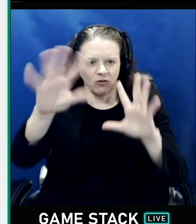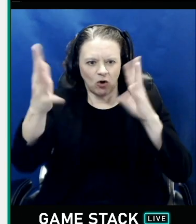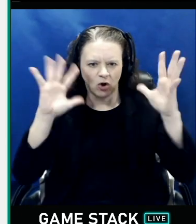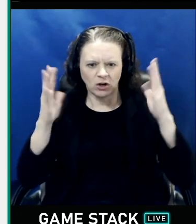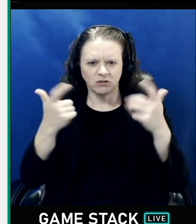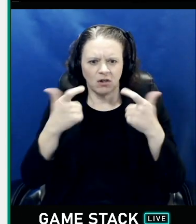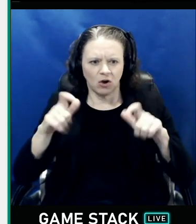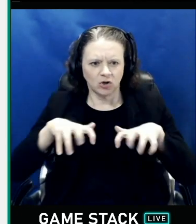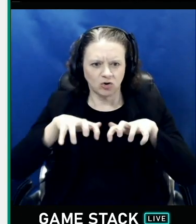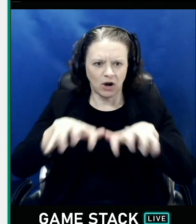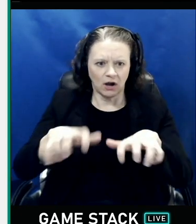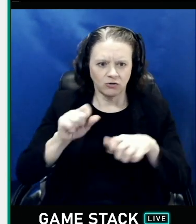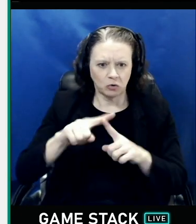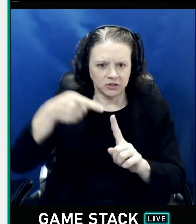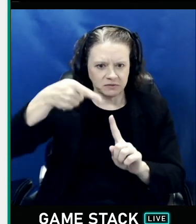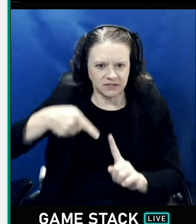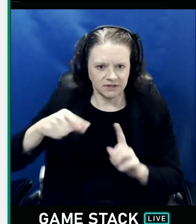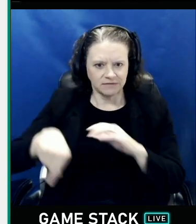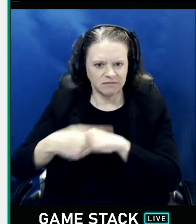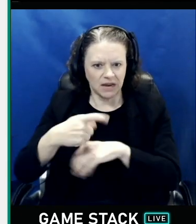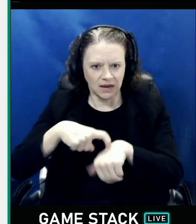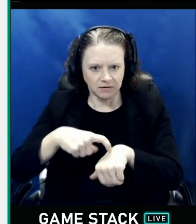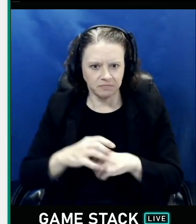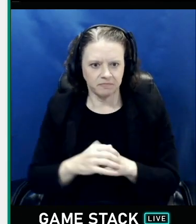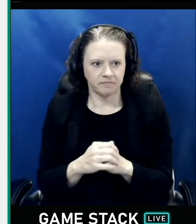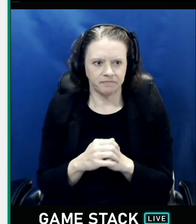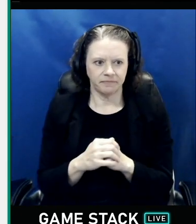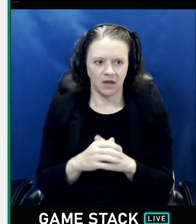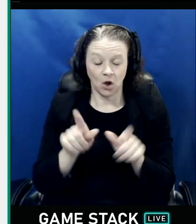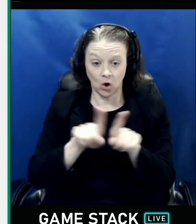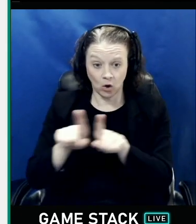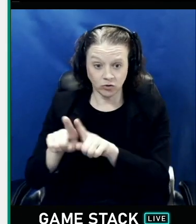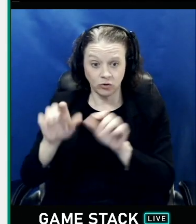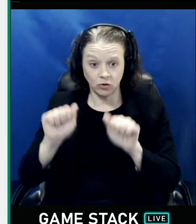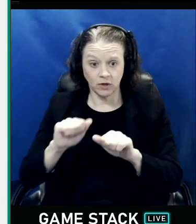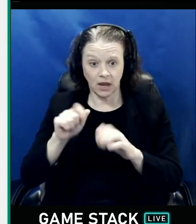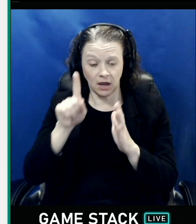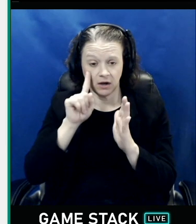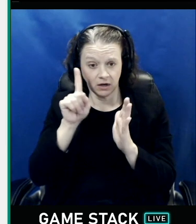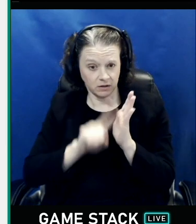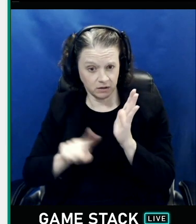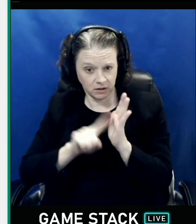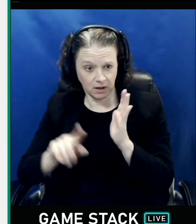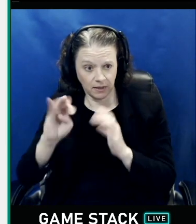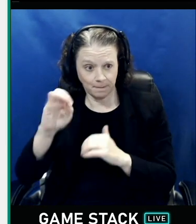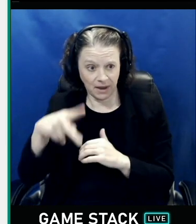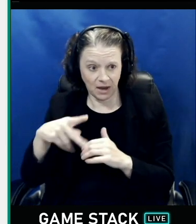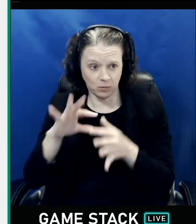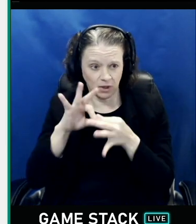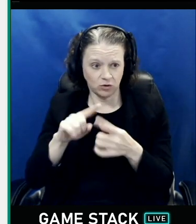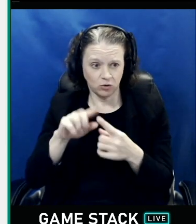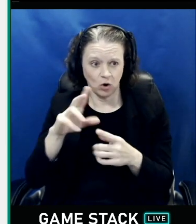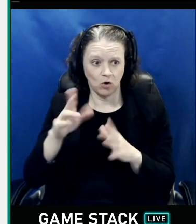UE4 developers may find some performance issues simply by running MapCheck, especially for issues related to actor shadows.